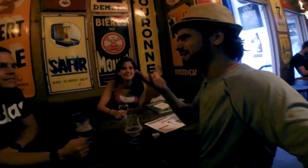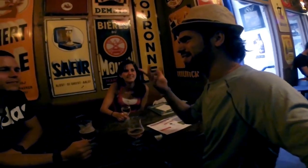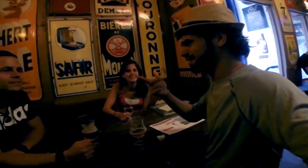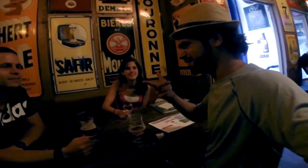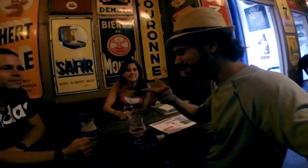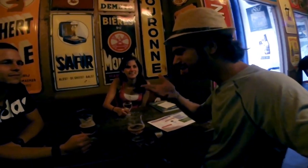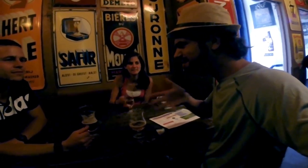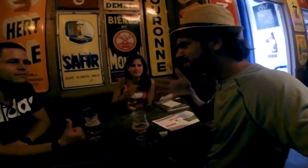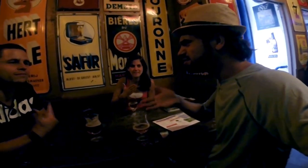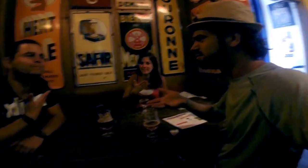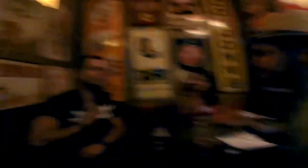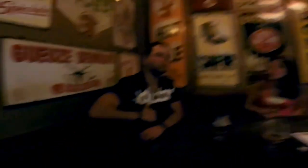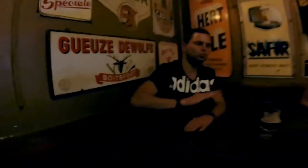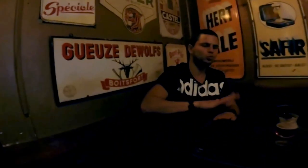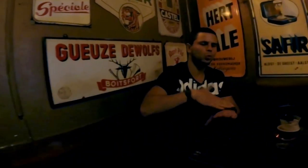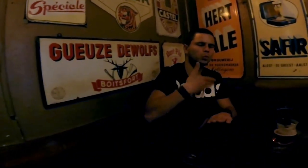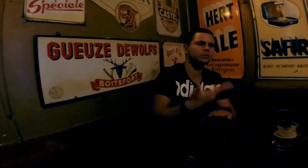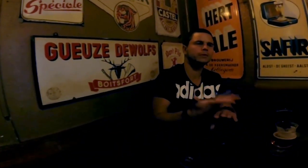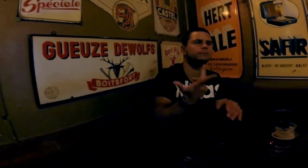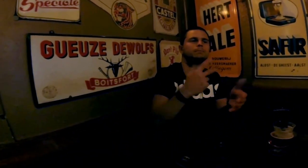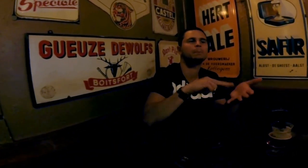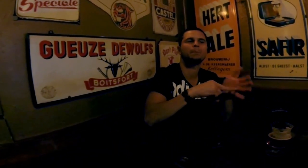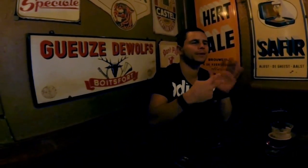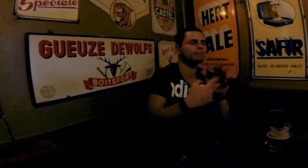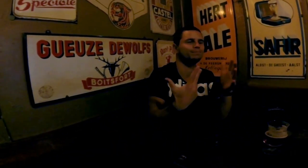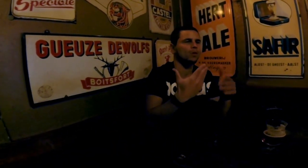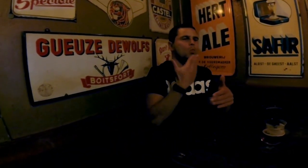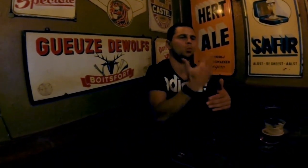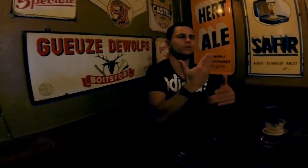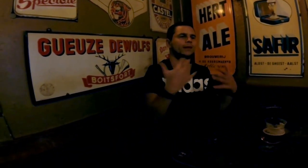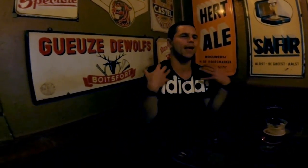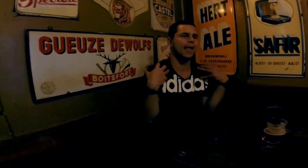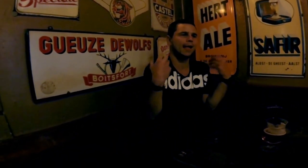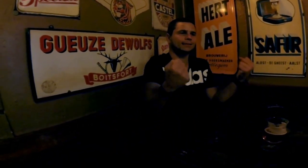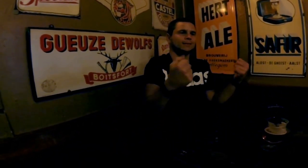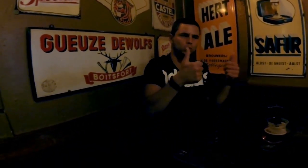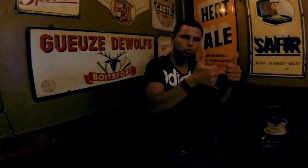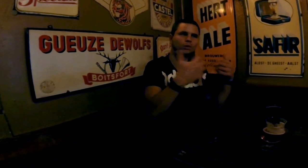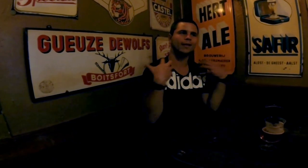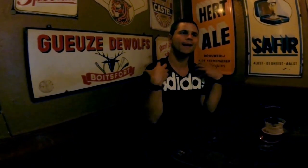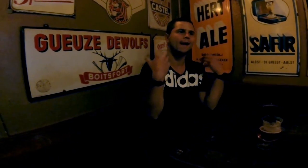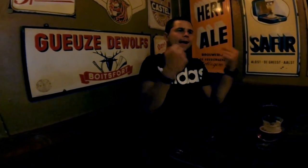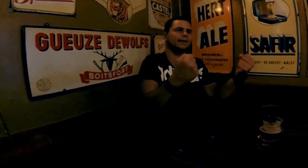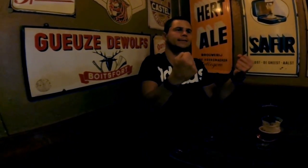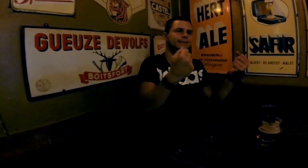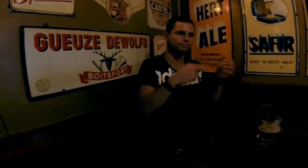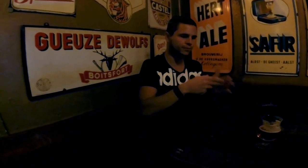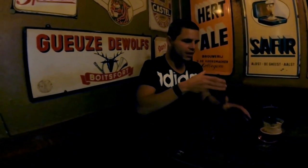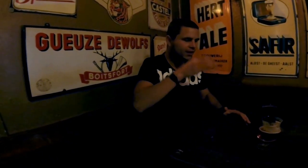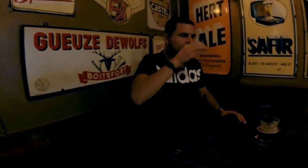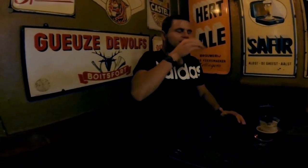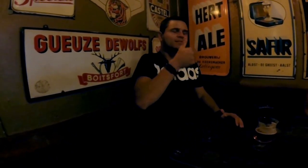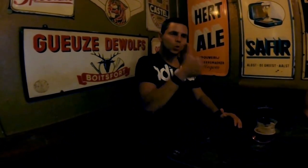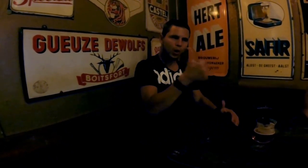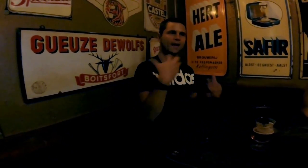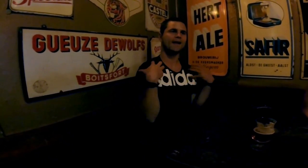What was that sign? This means "good health" as in having a great drink!